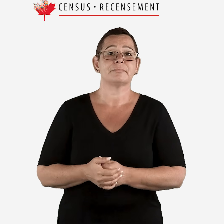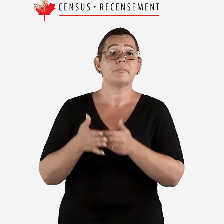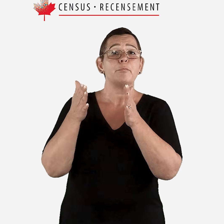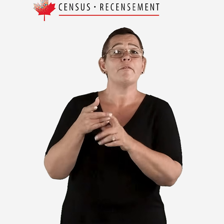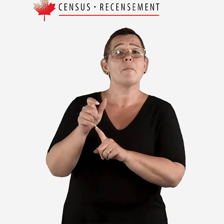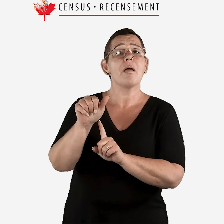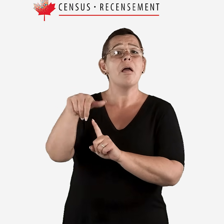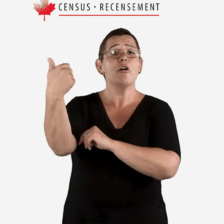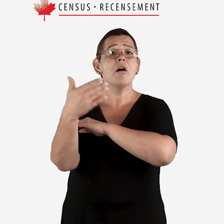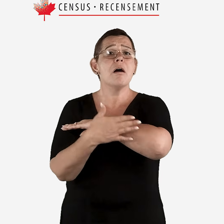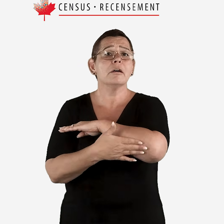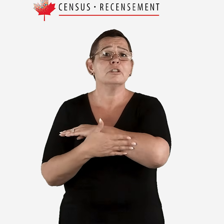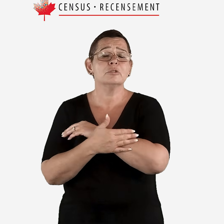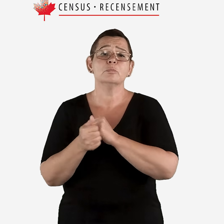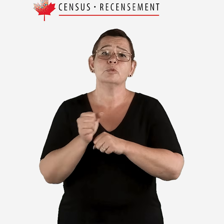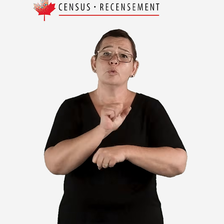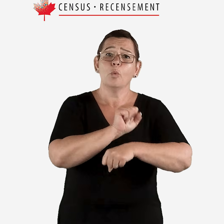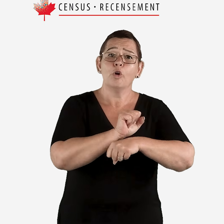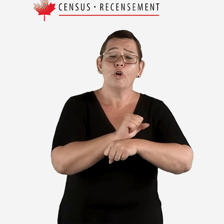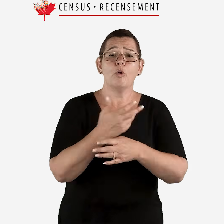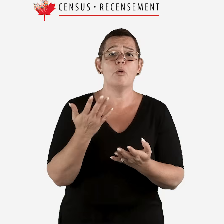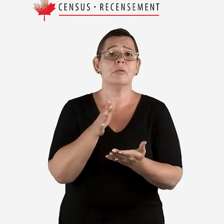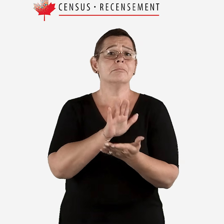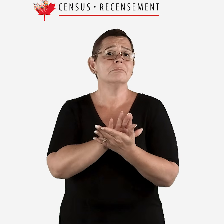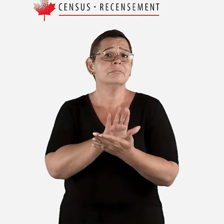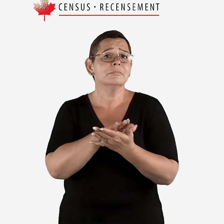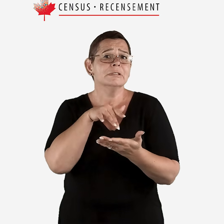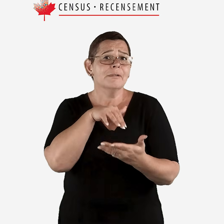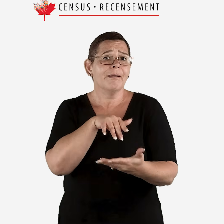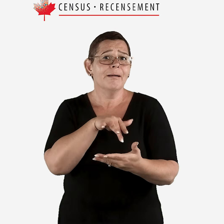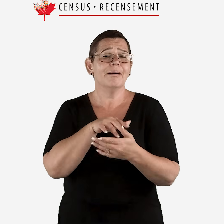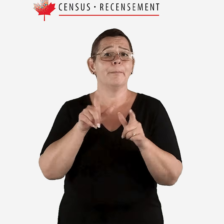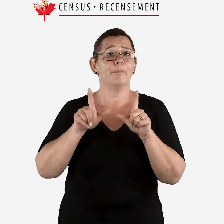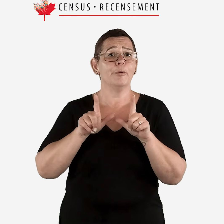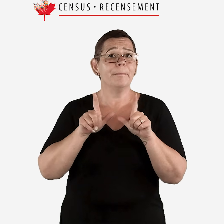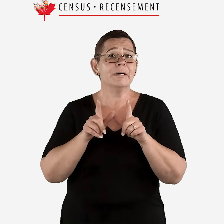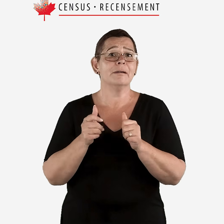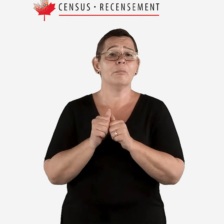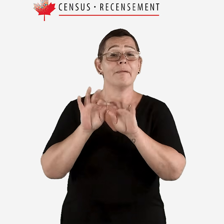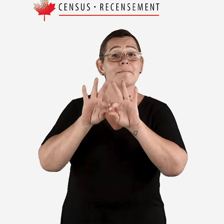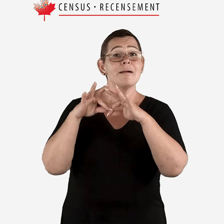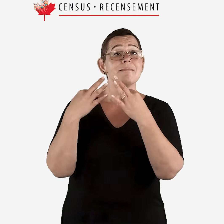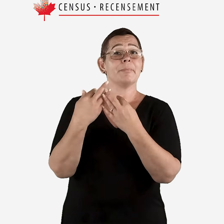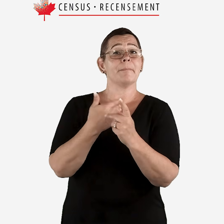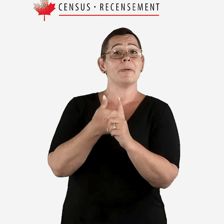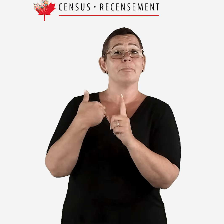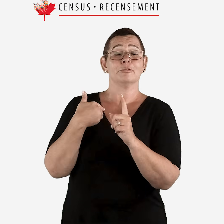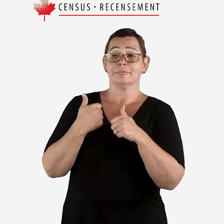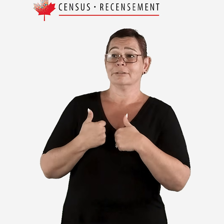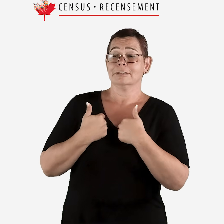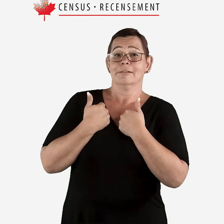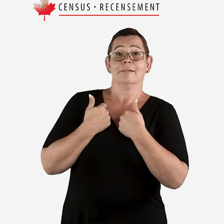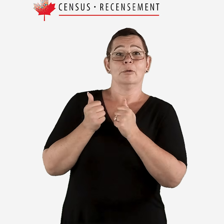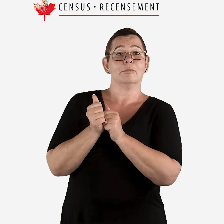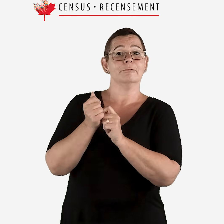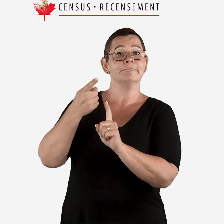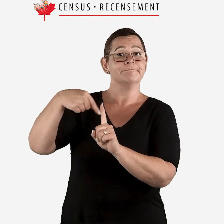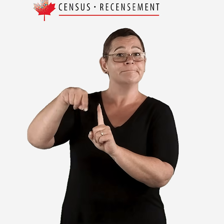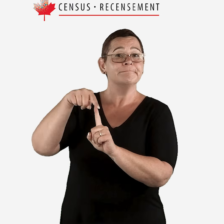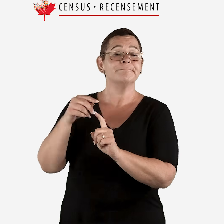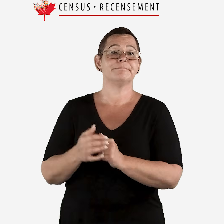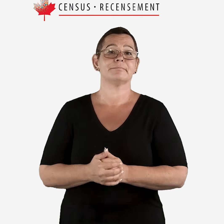persons from another country with a work or study permit and family members living here with them